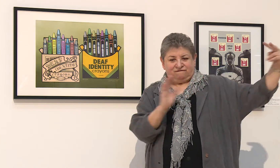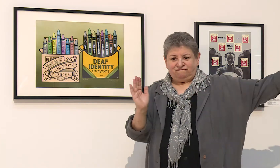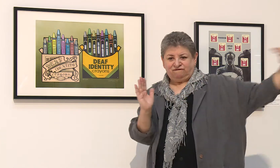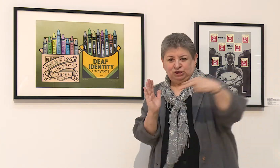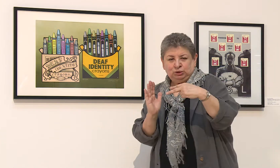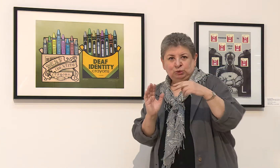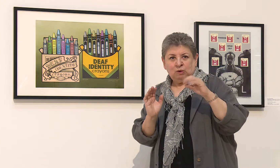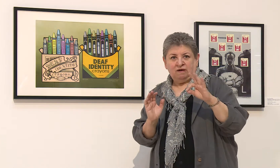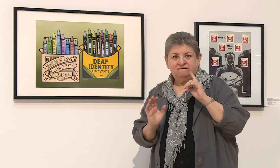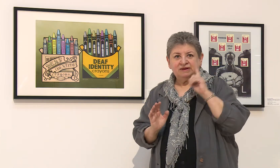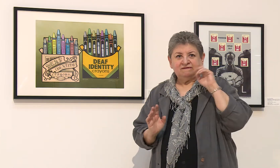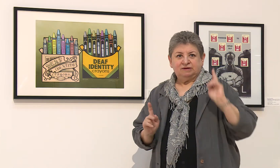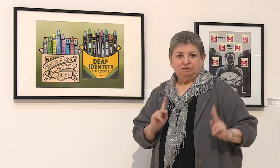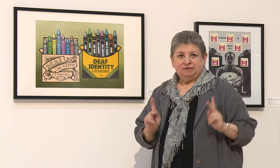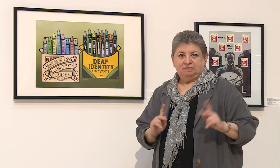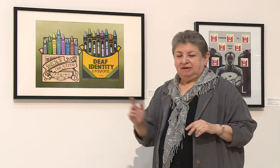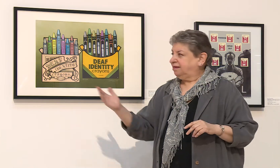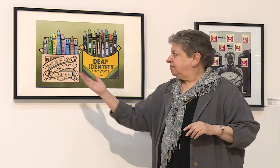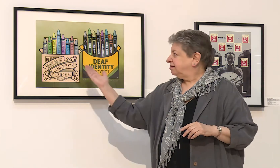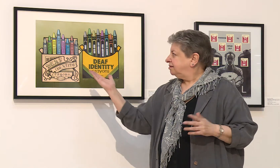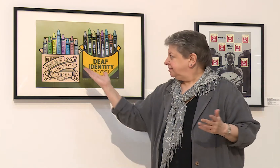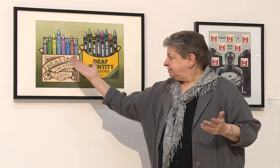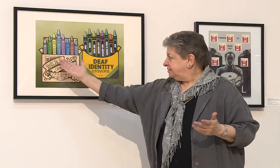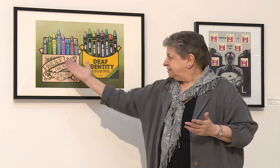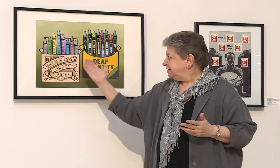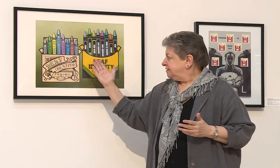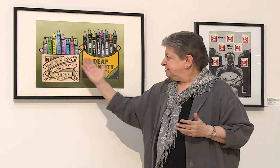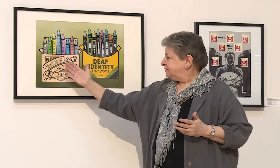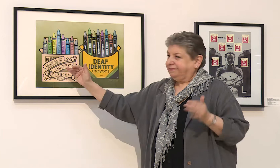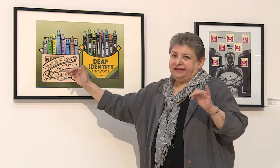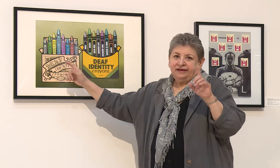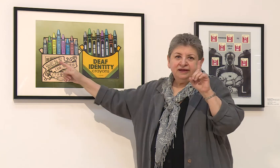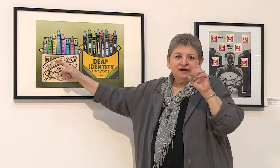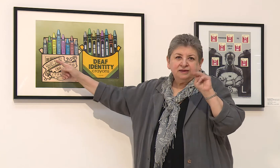It's their view of Deaf people. That's what's represented here.